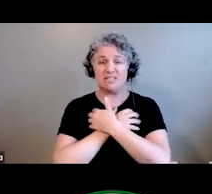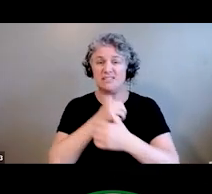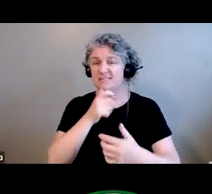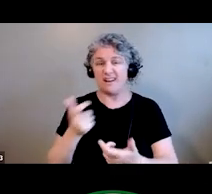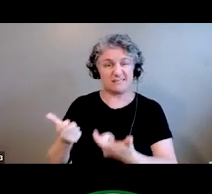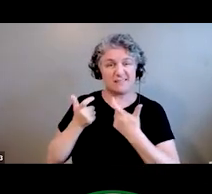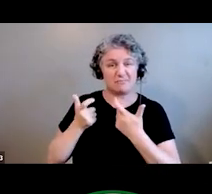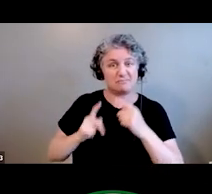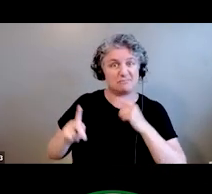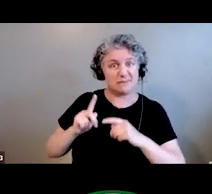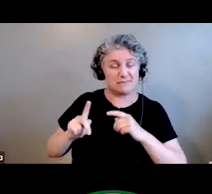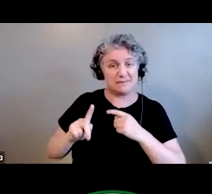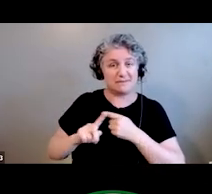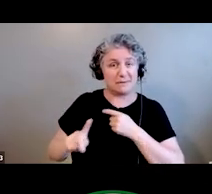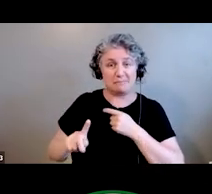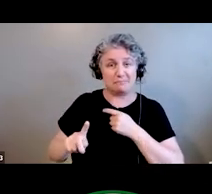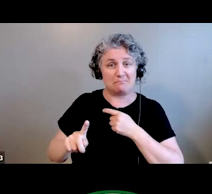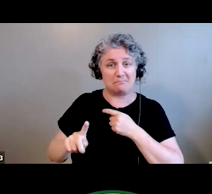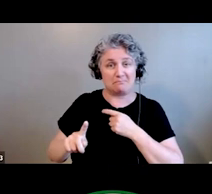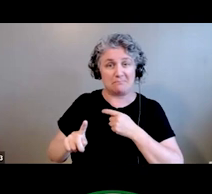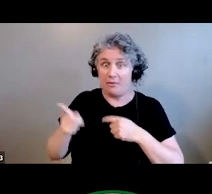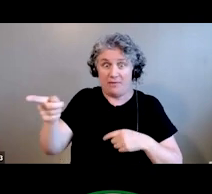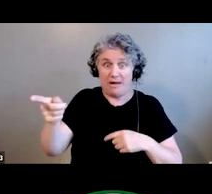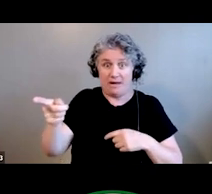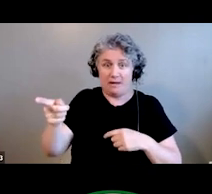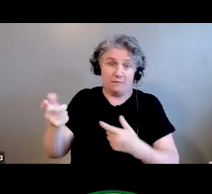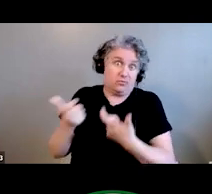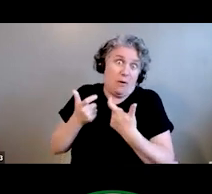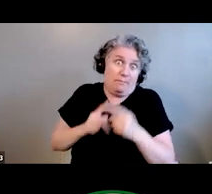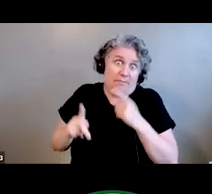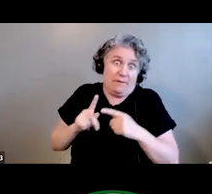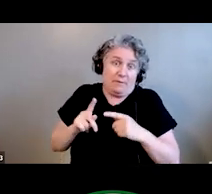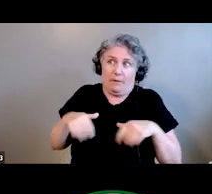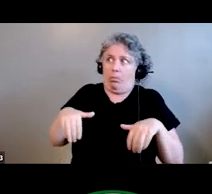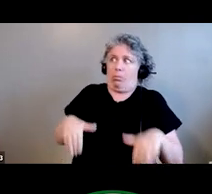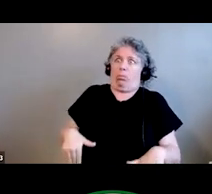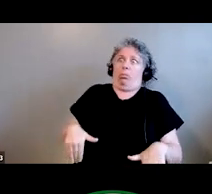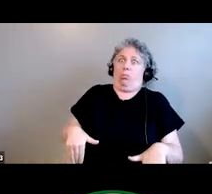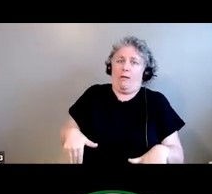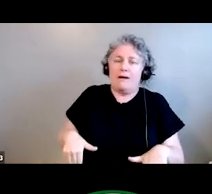something about that and for people with accessibility disability related topics up here in Nunavut